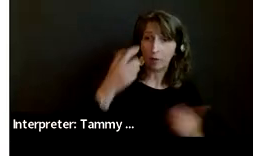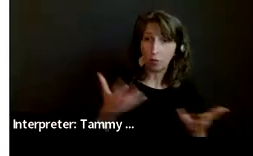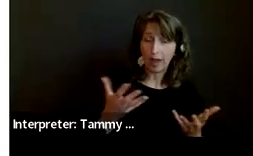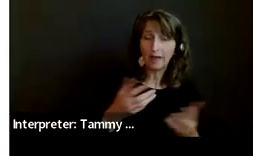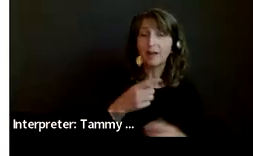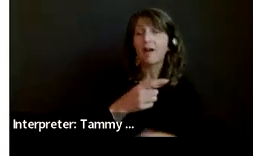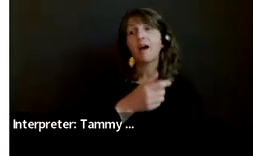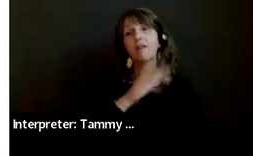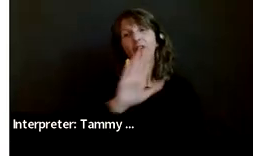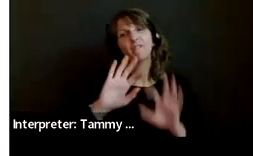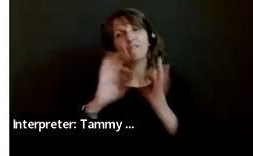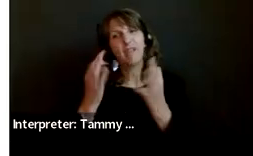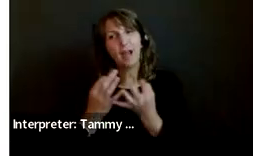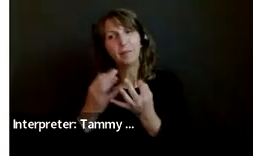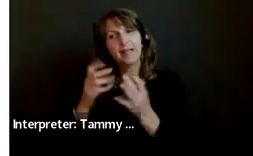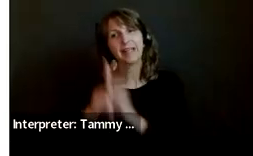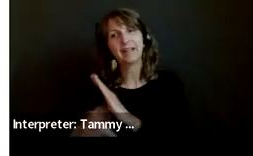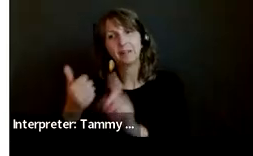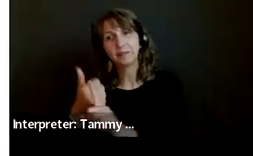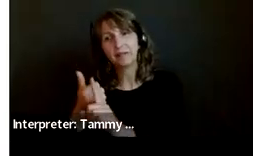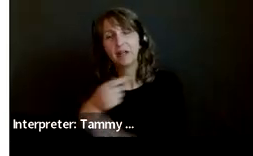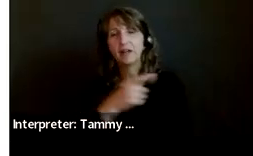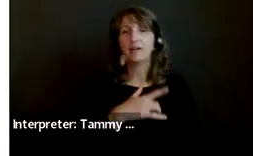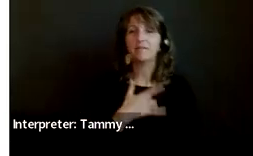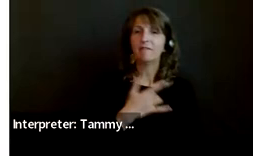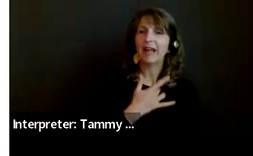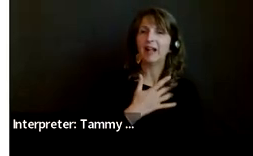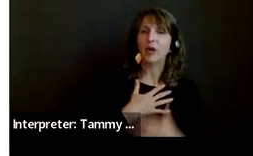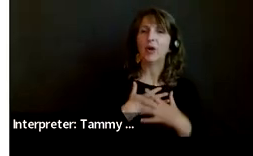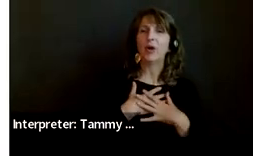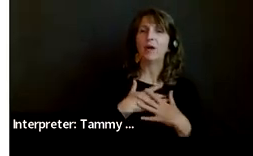I think when you hear that kind of forgiveness coming in as someone is telling you what they're experiencing that day or part of their story.